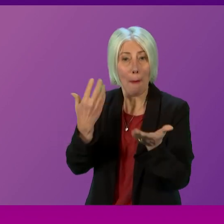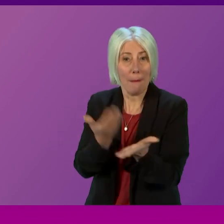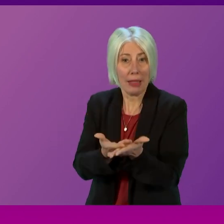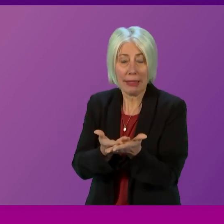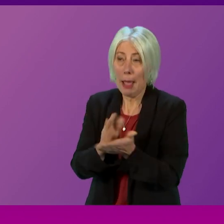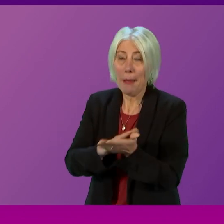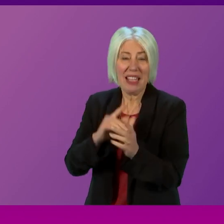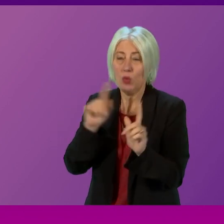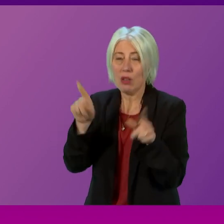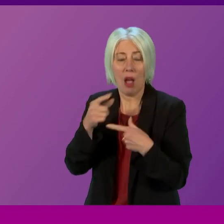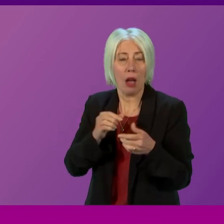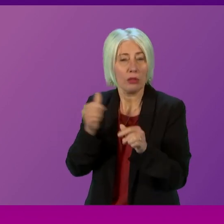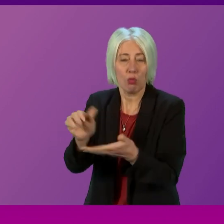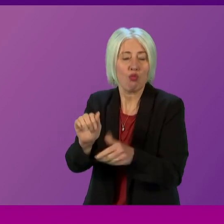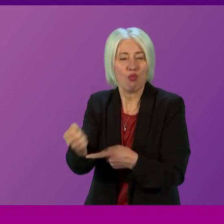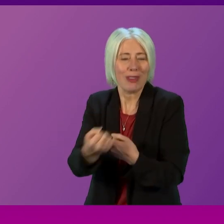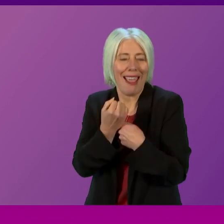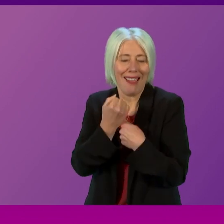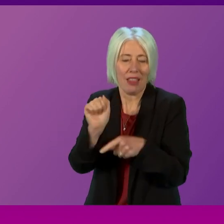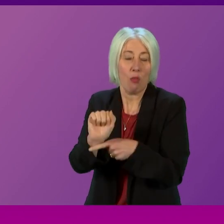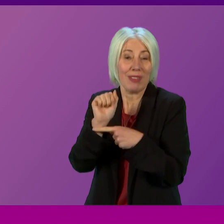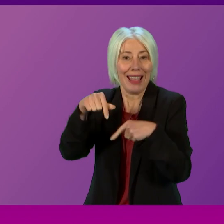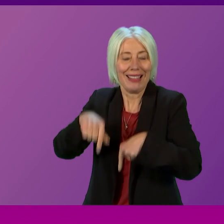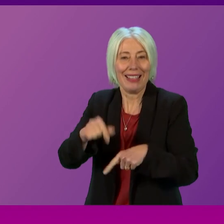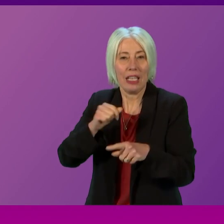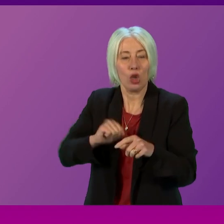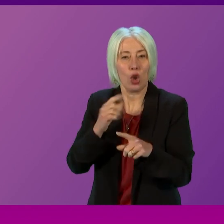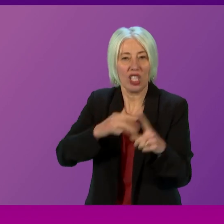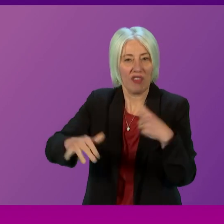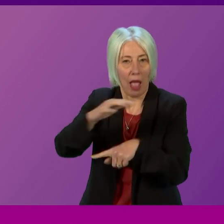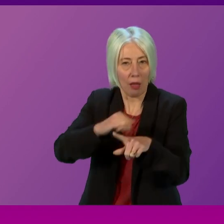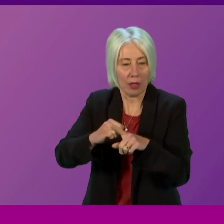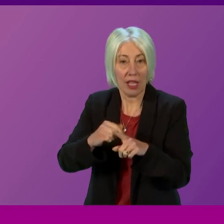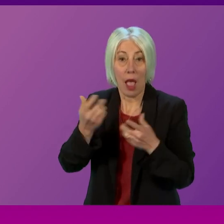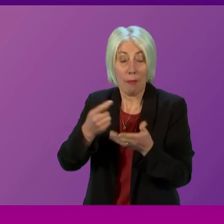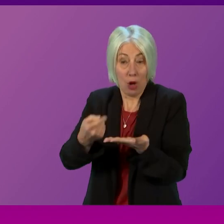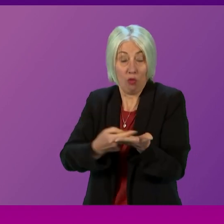ability to protect Scotland’s environment, while a report this week from PwC has revealed that